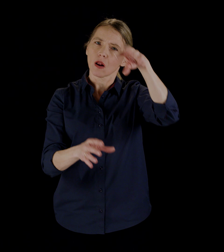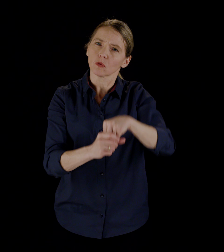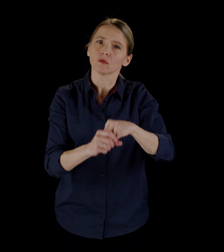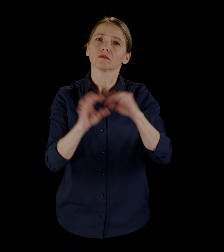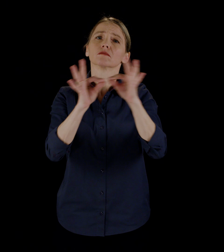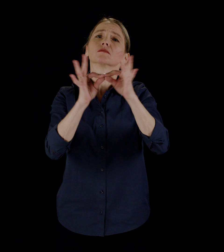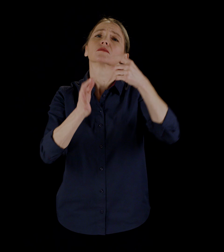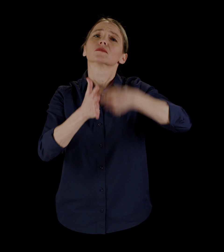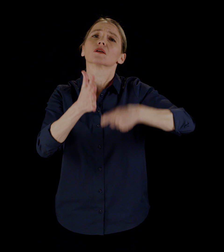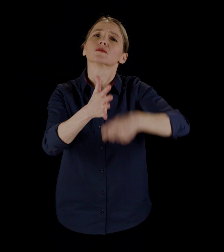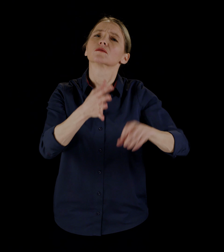offers, and bundles.